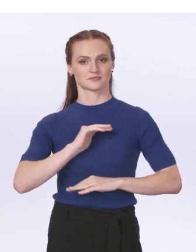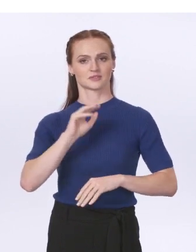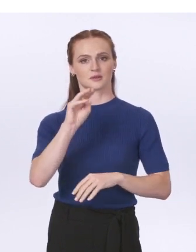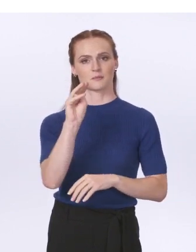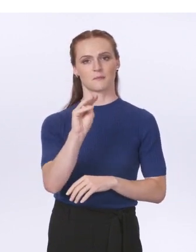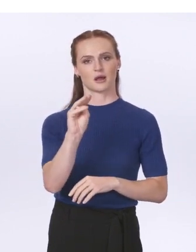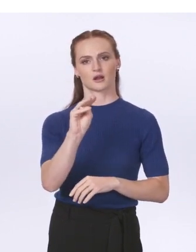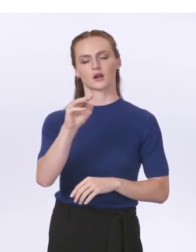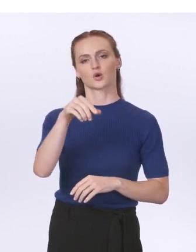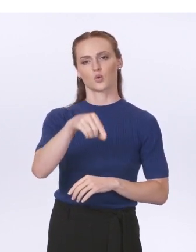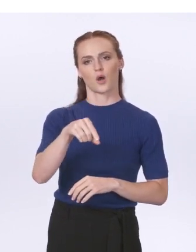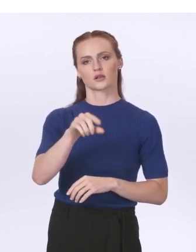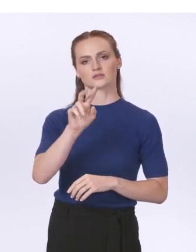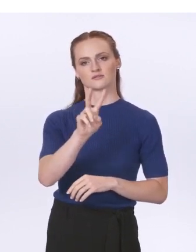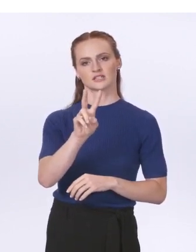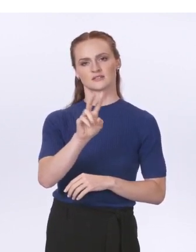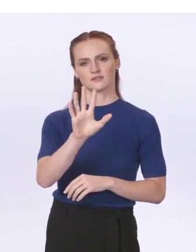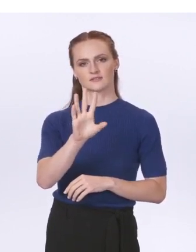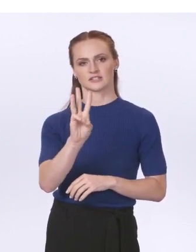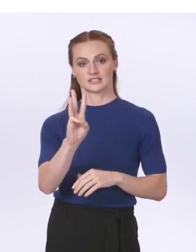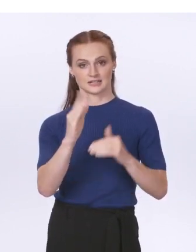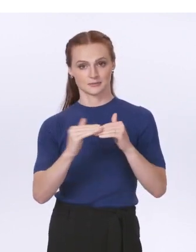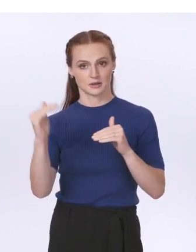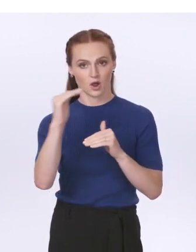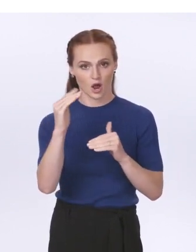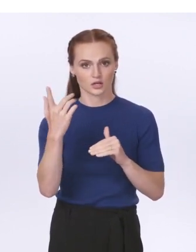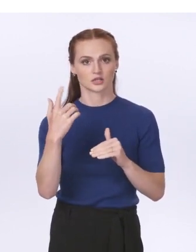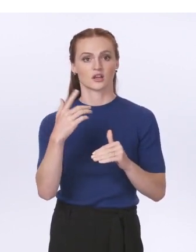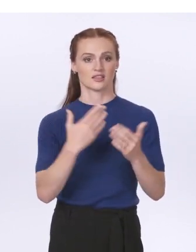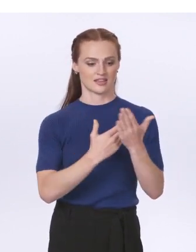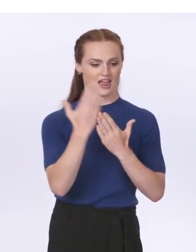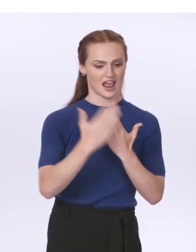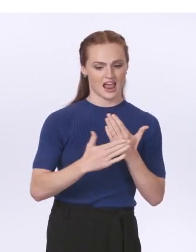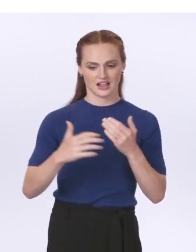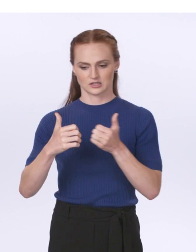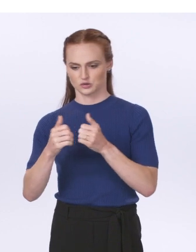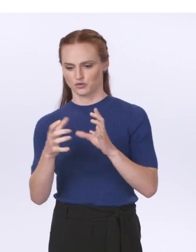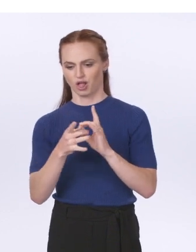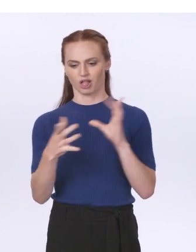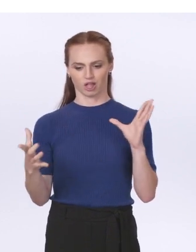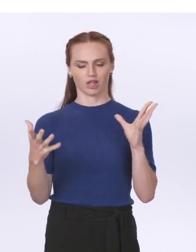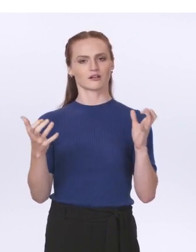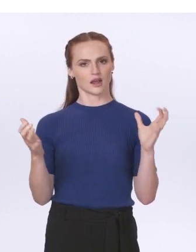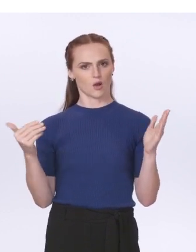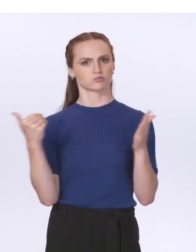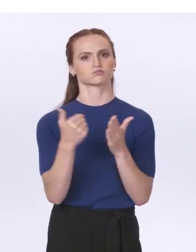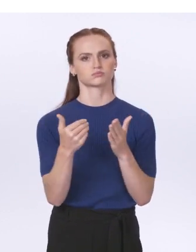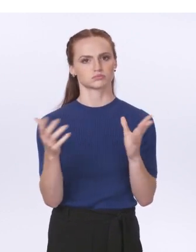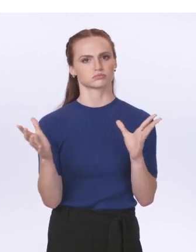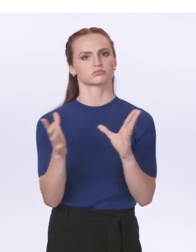we’ve drastically reduced the gap between hands and controllers. As you can see in the video here,